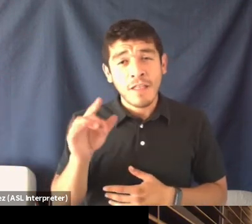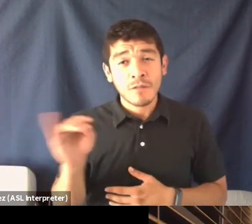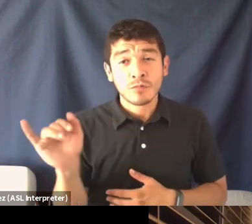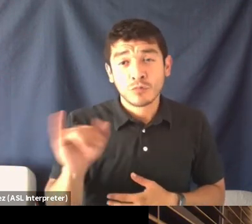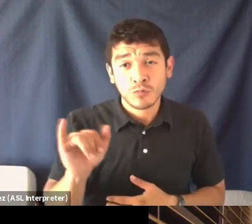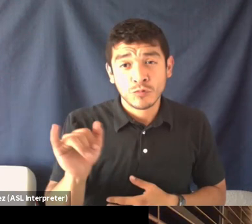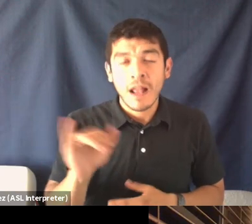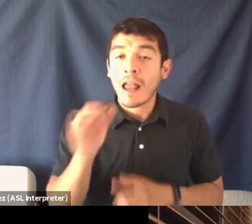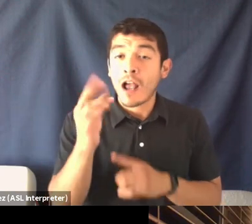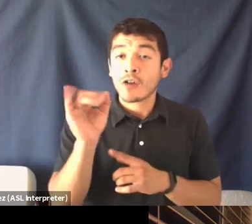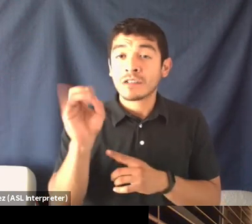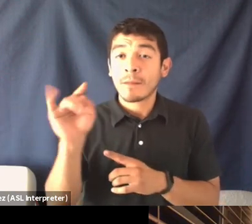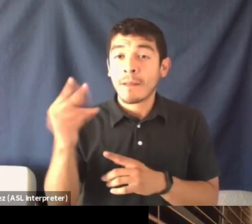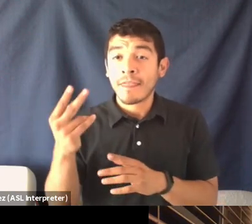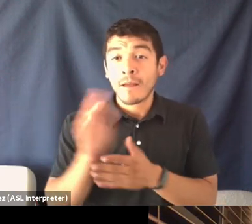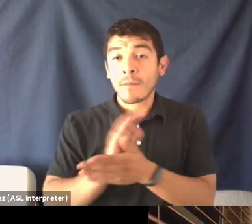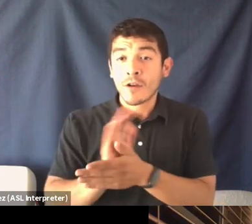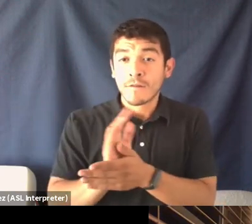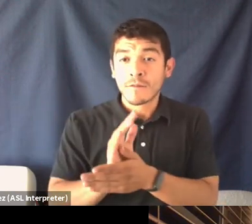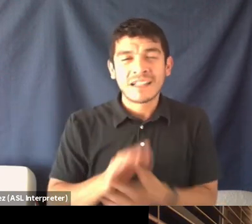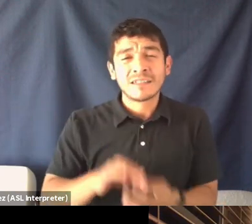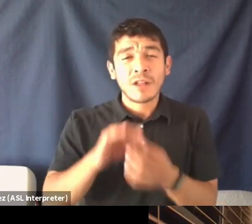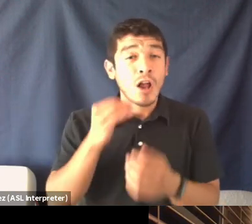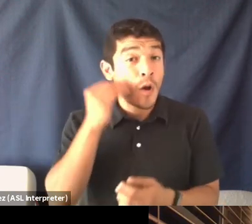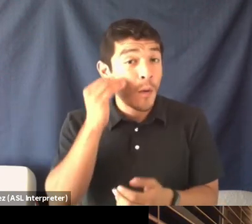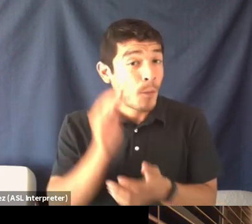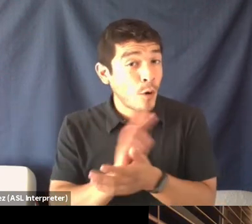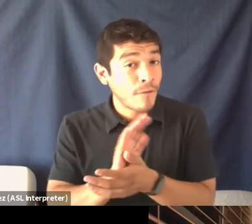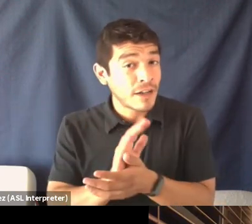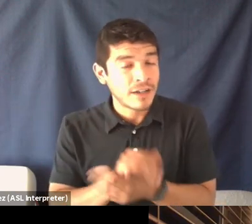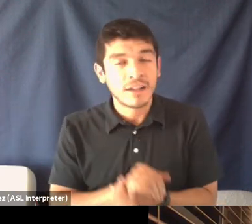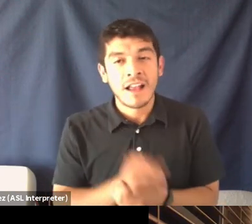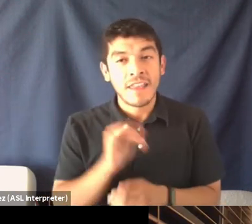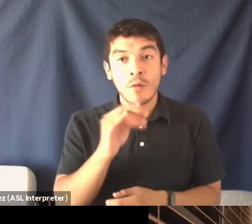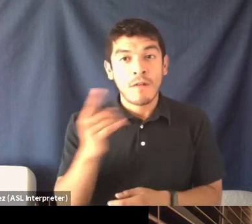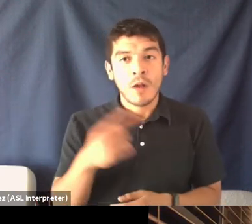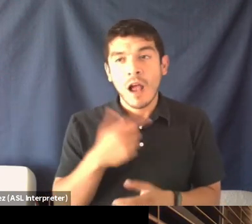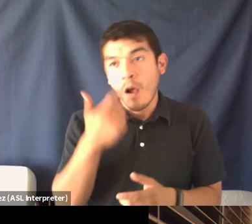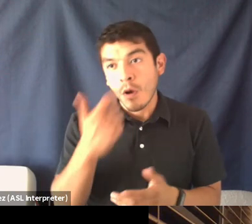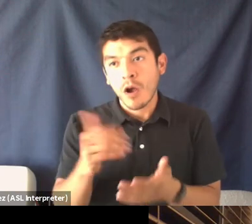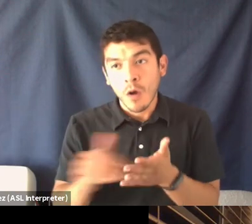Christmas films, especially "Home" movie which was one of the ones I became obsessed with. Like is the same sort of thing.